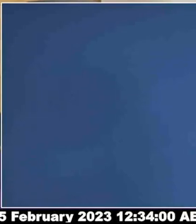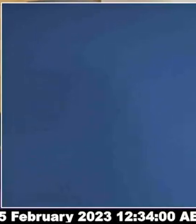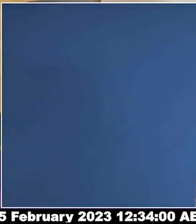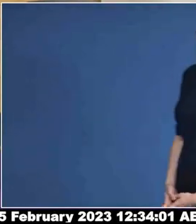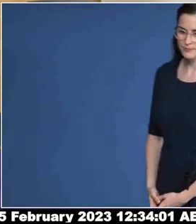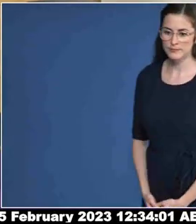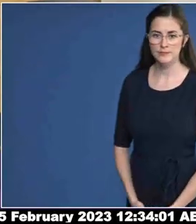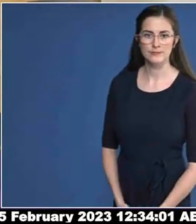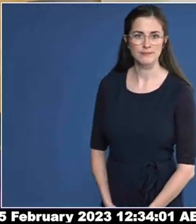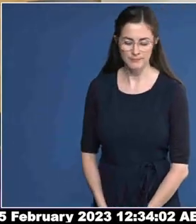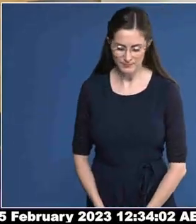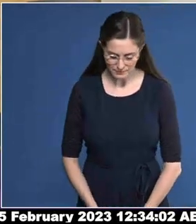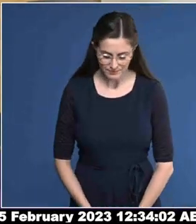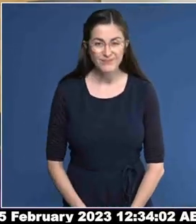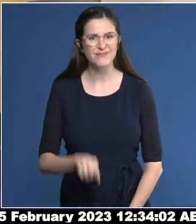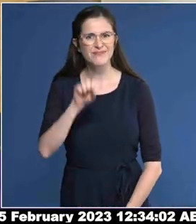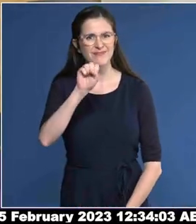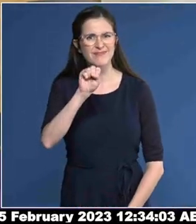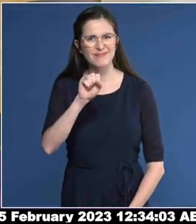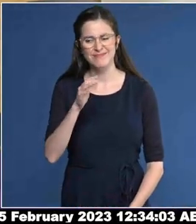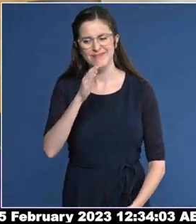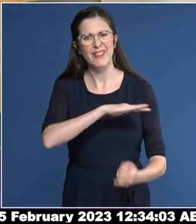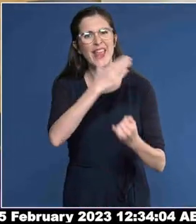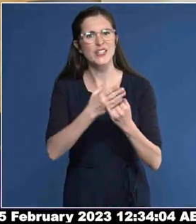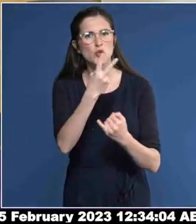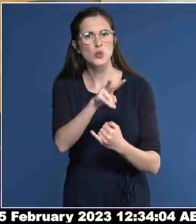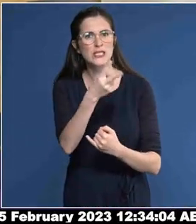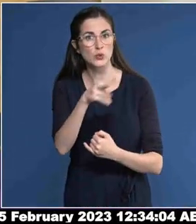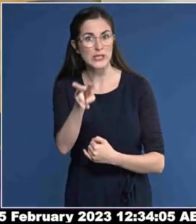at the end of 2022. That was actually run by the AICD.